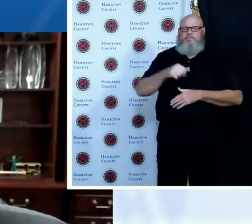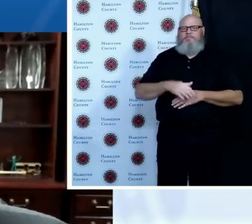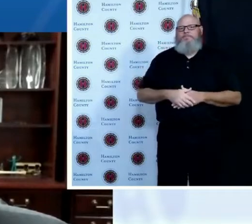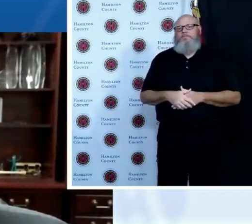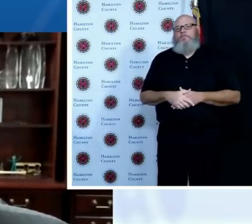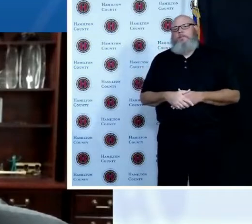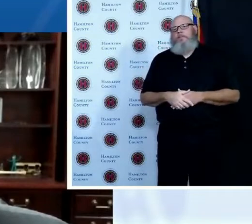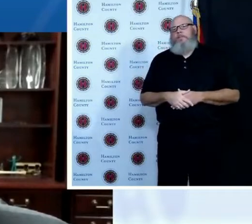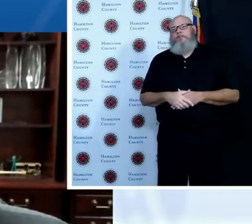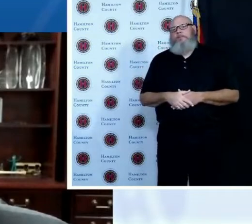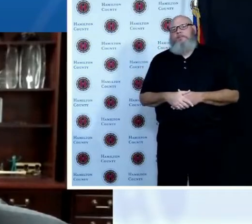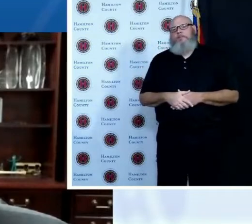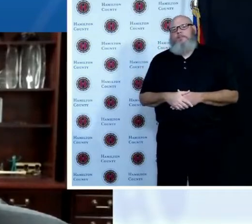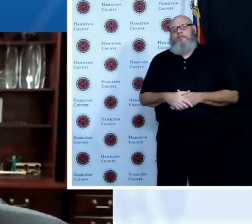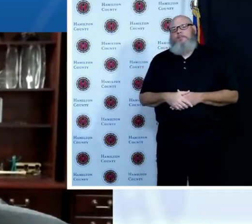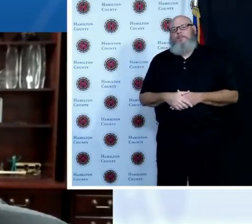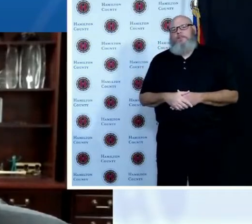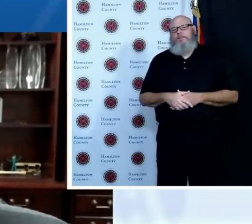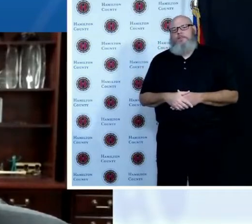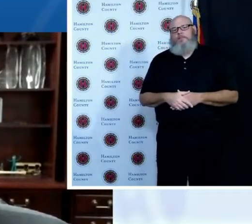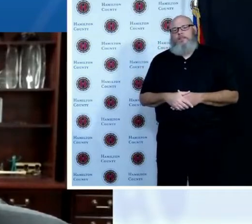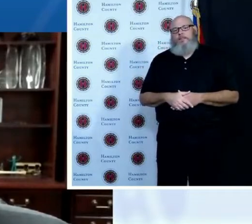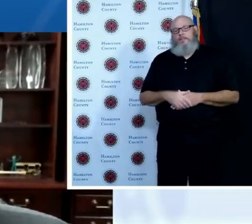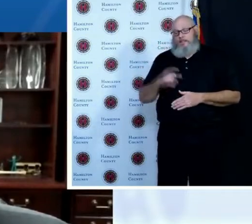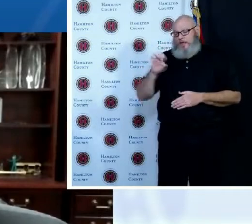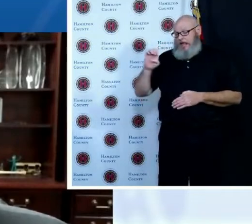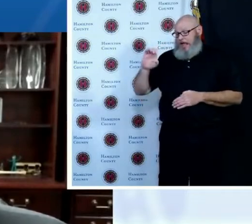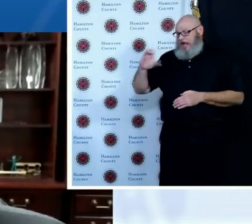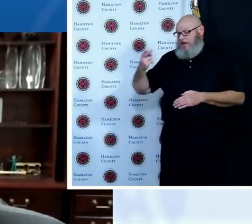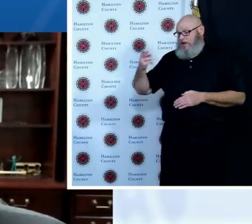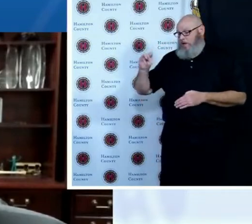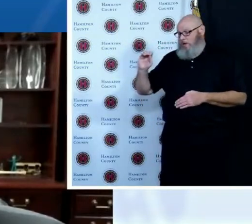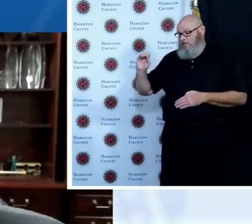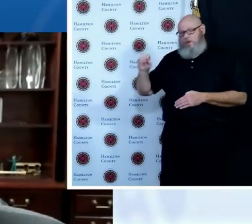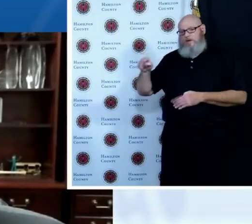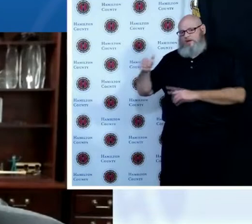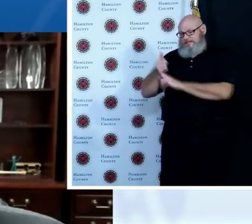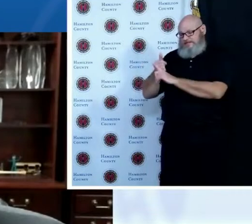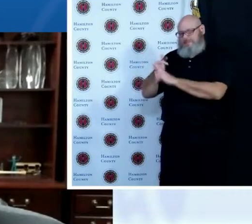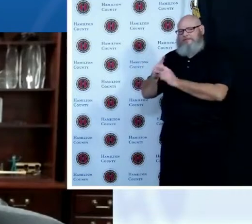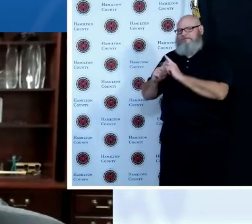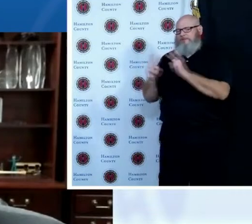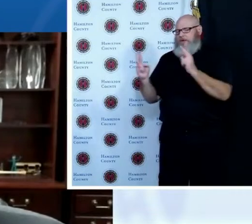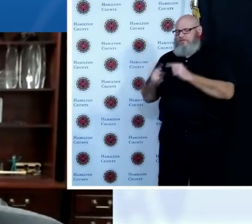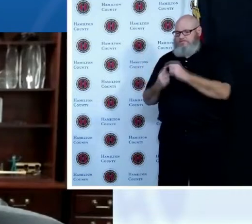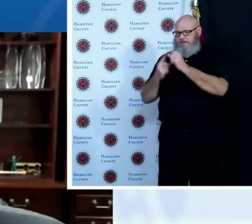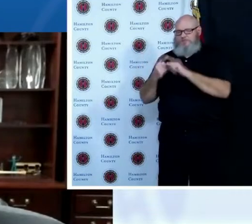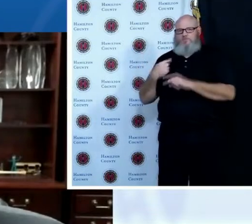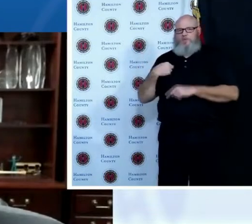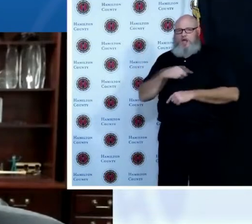within the region though and there is really the elements about providing that life-saving therapy